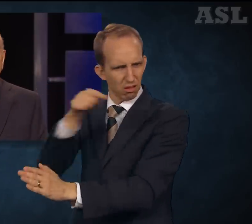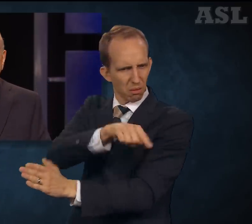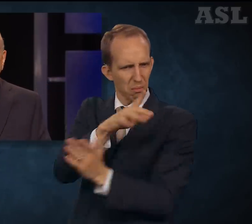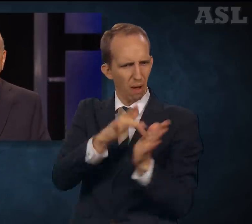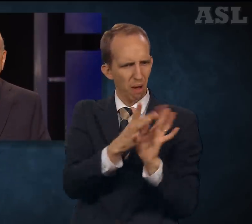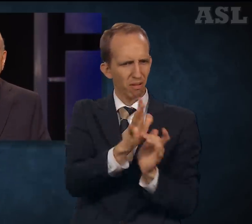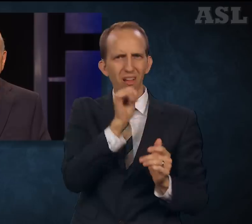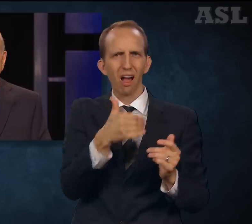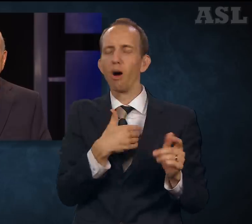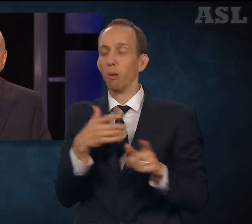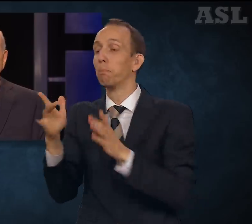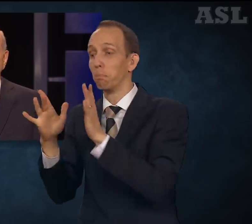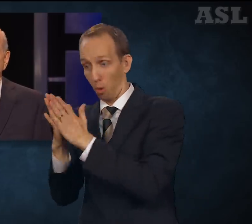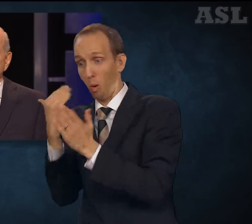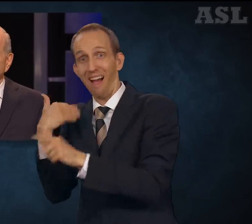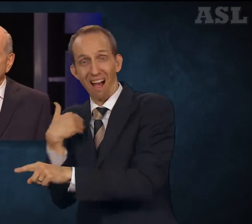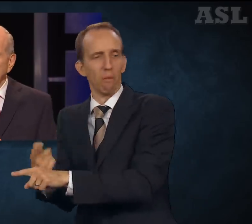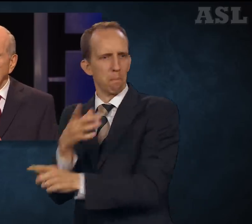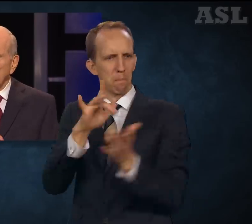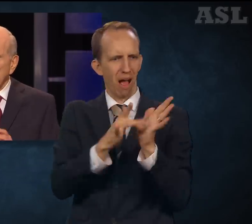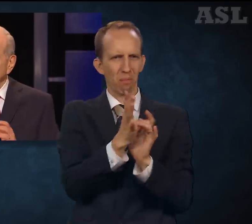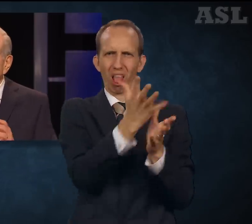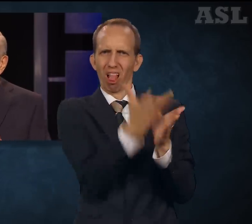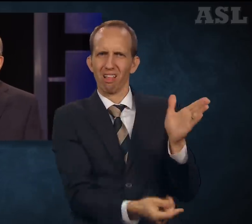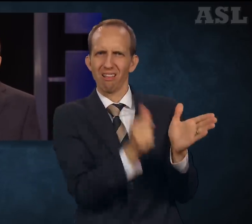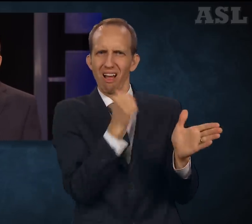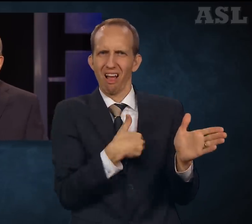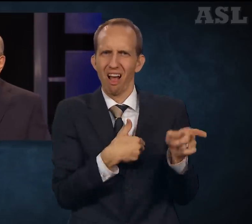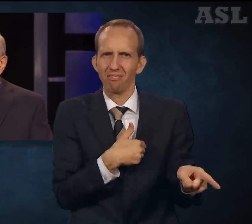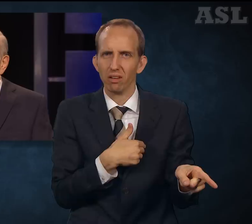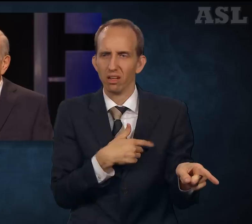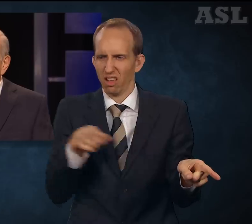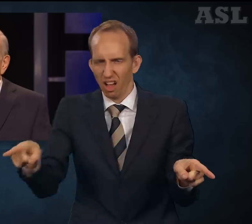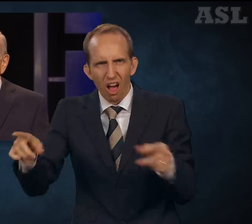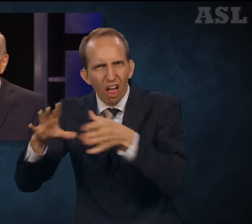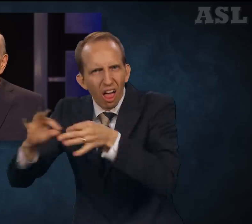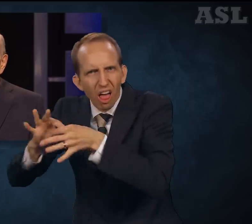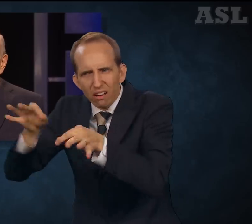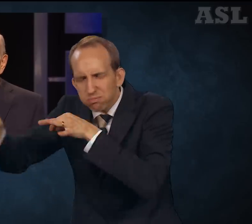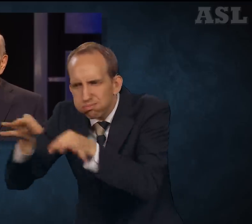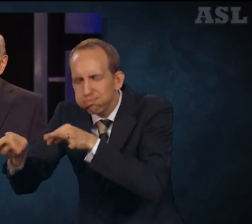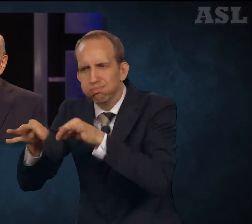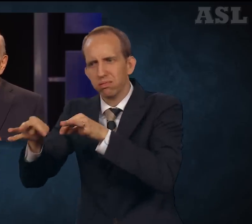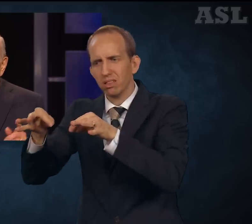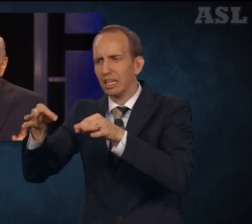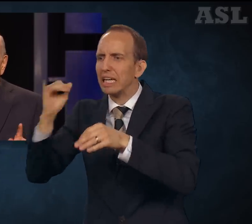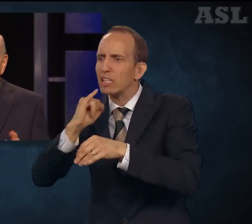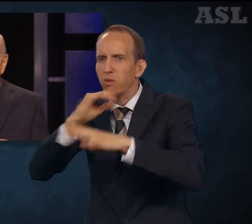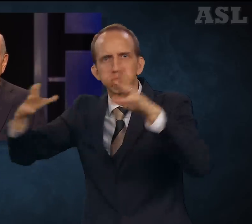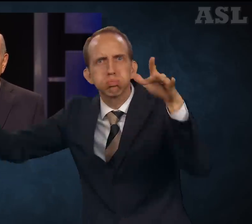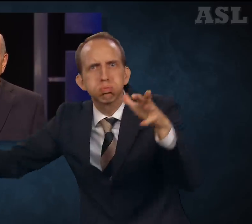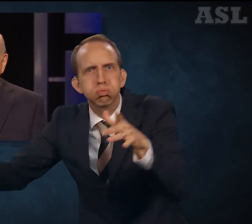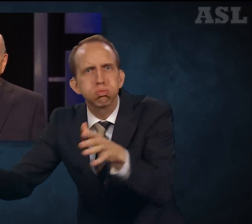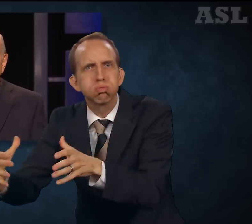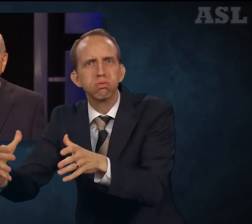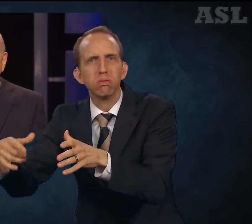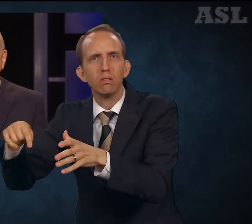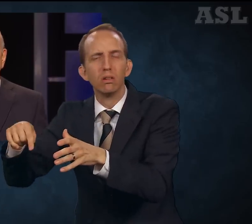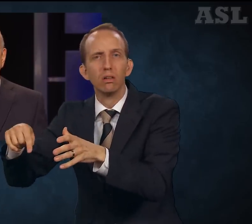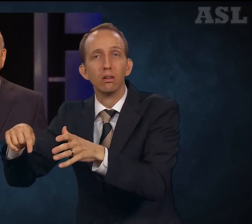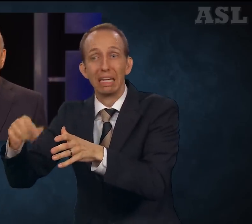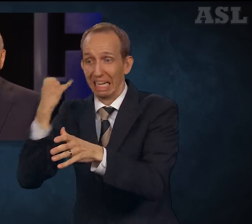NOT FOUND IN THE BIBLE.